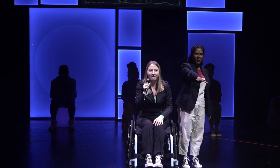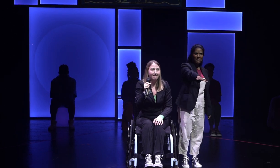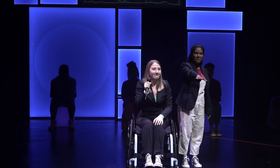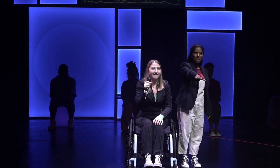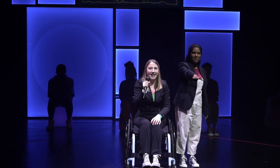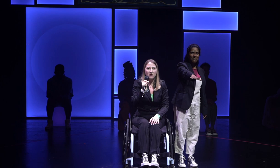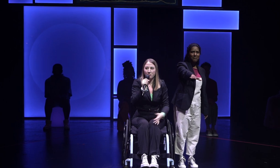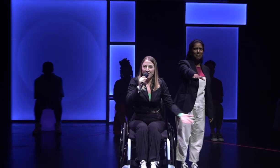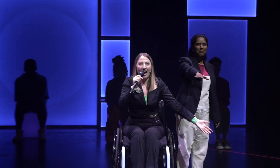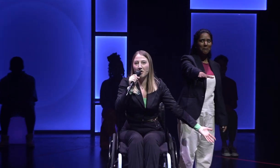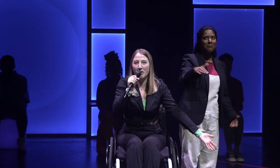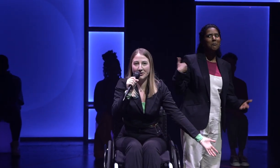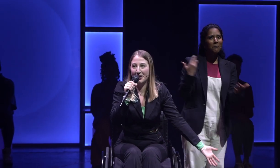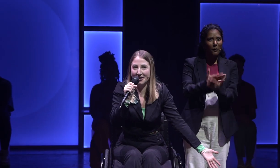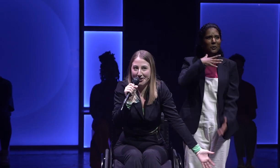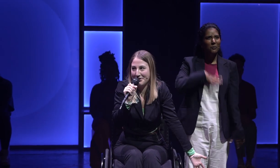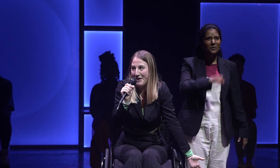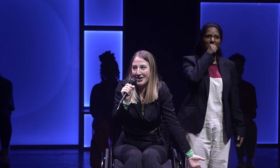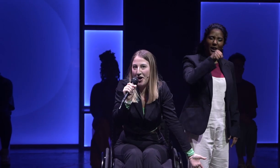drop? I've always wanted to do a mic